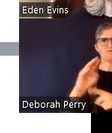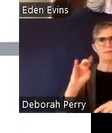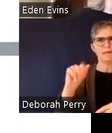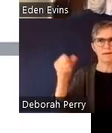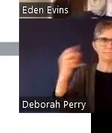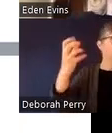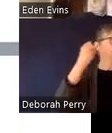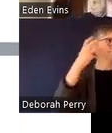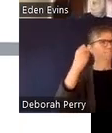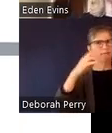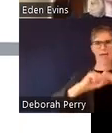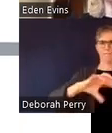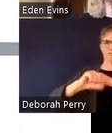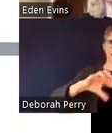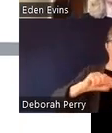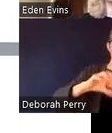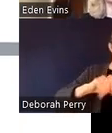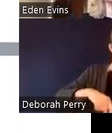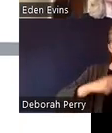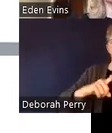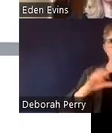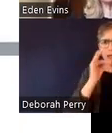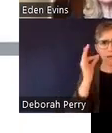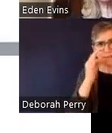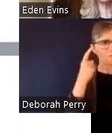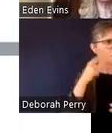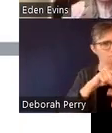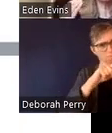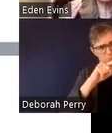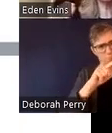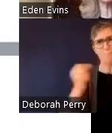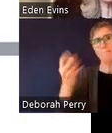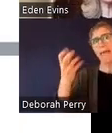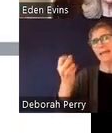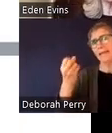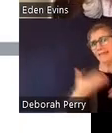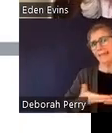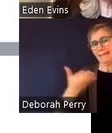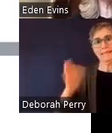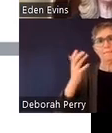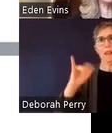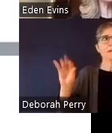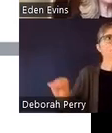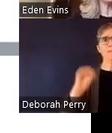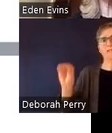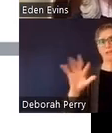advertising cannabis for so many things that it almost seems magic, if you will. And here